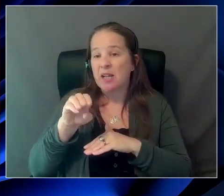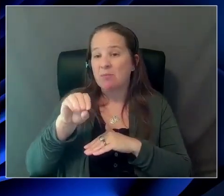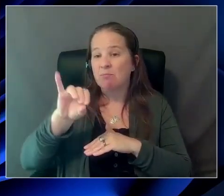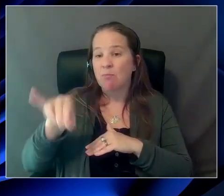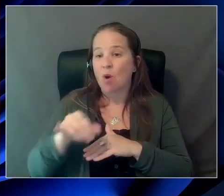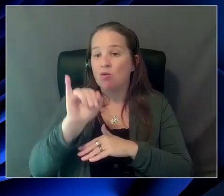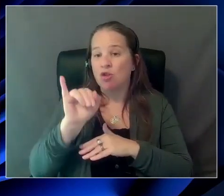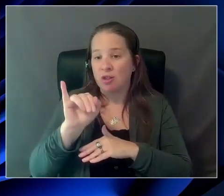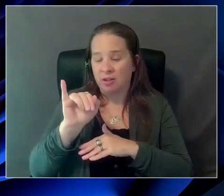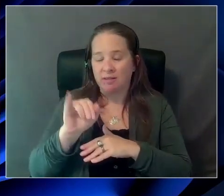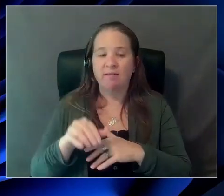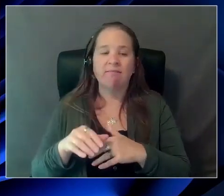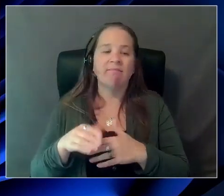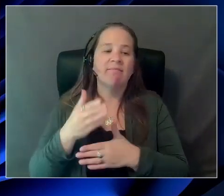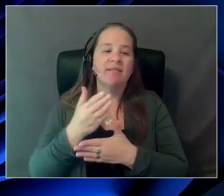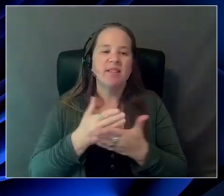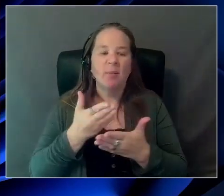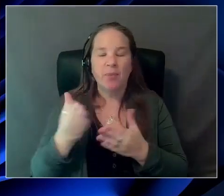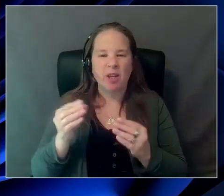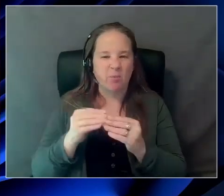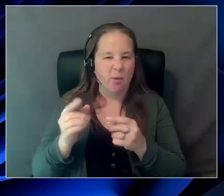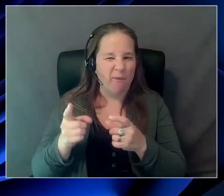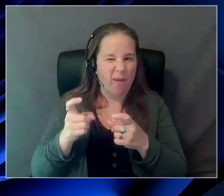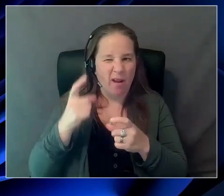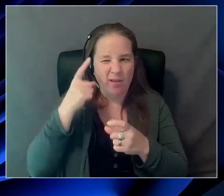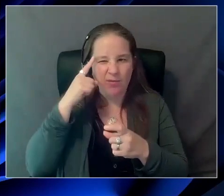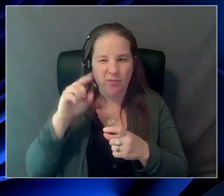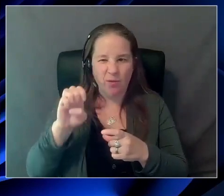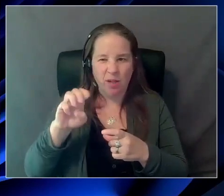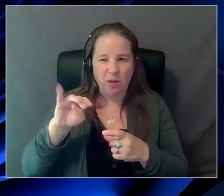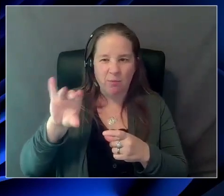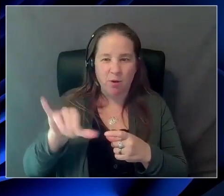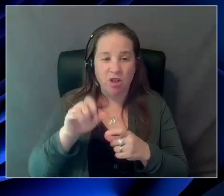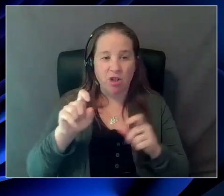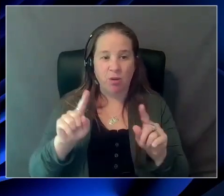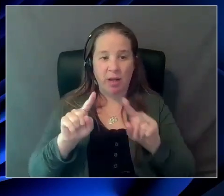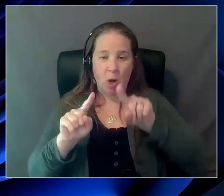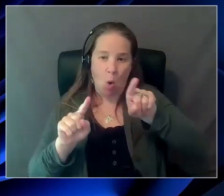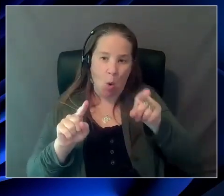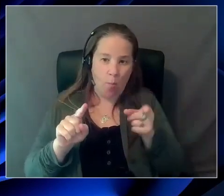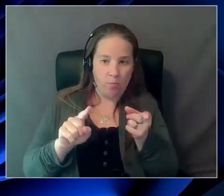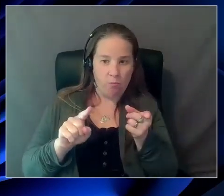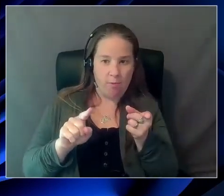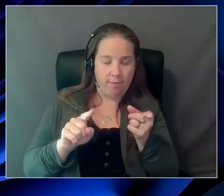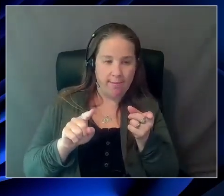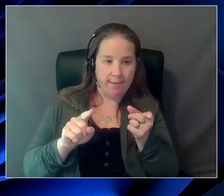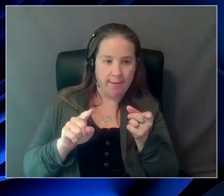we did in teams to make it faster, do emojis as you can do an open parenthesis.